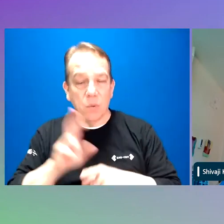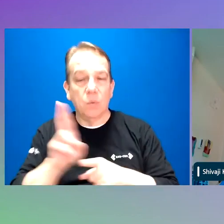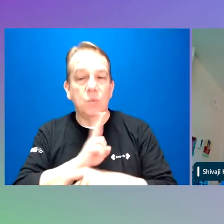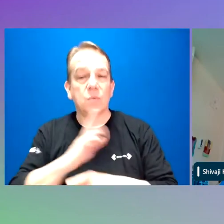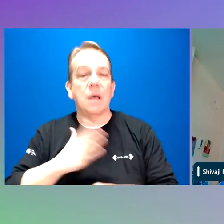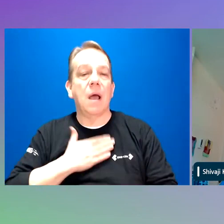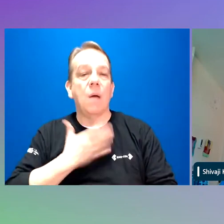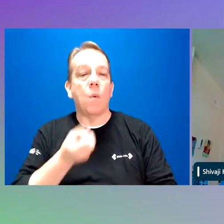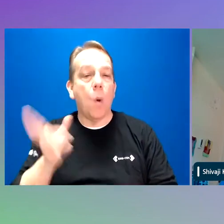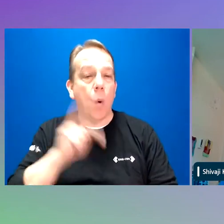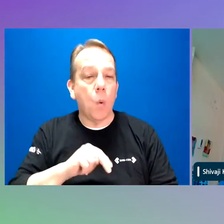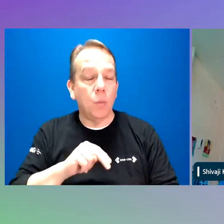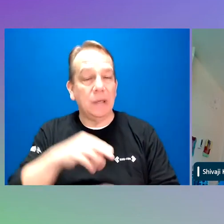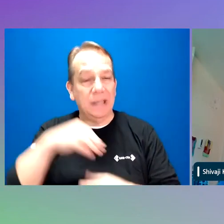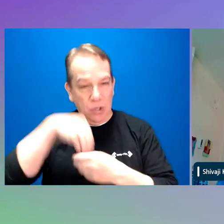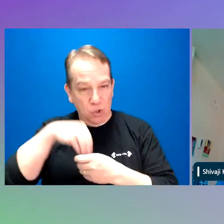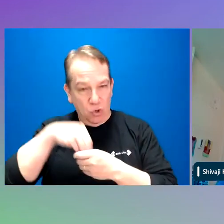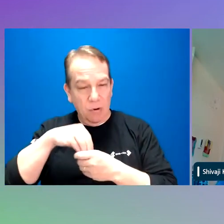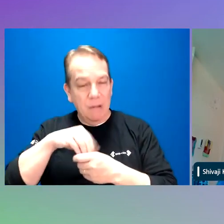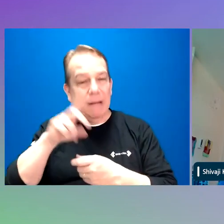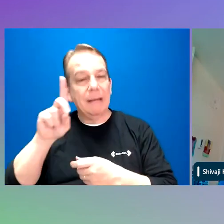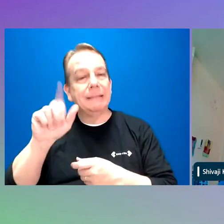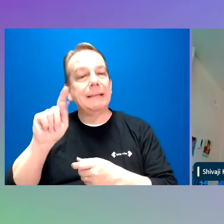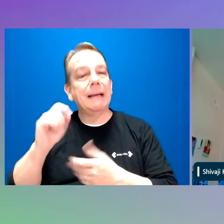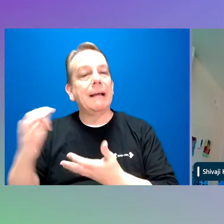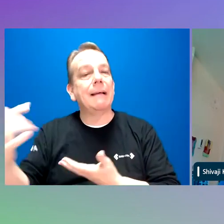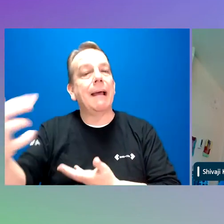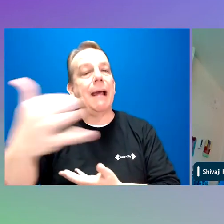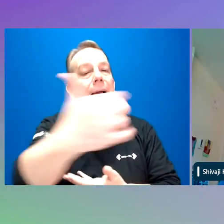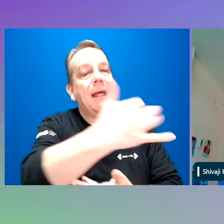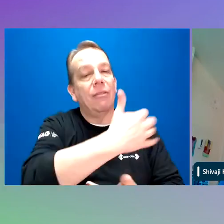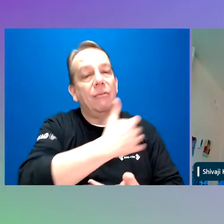the sense that since we run so